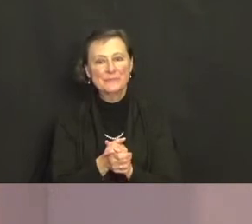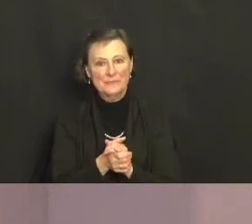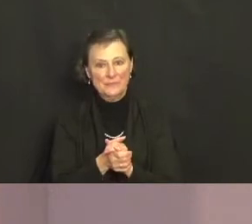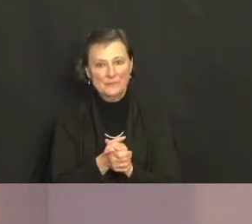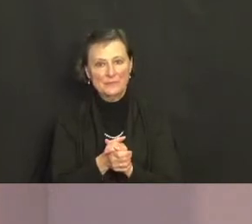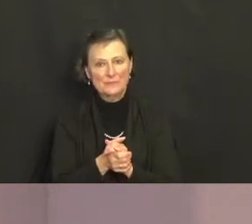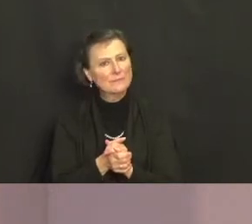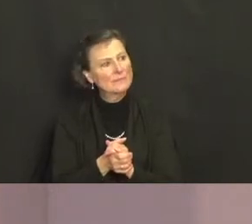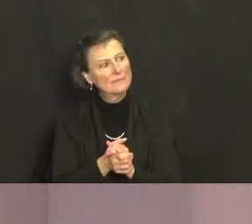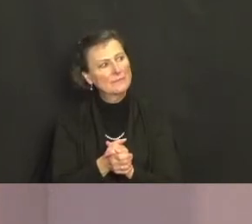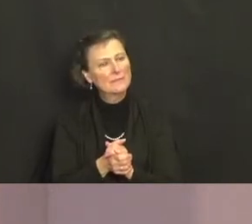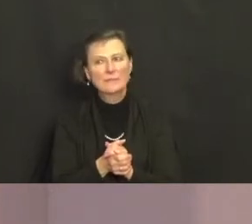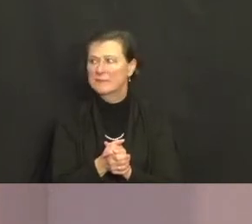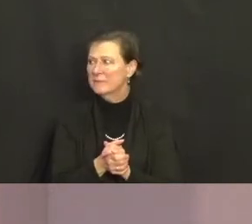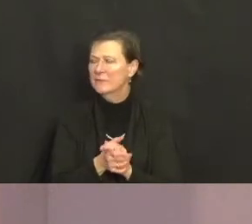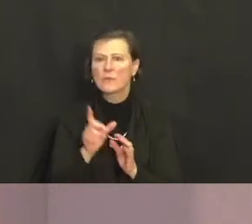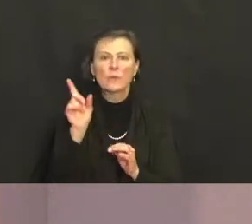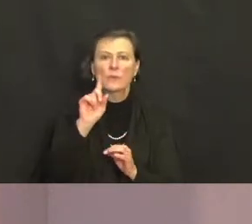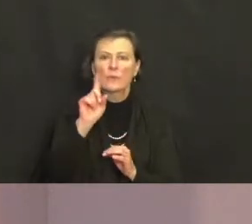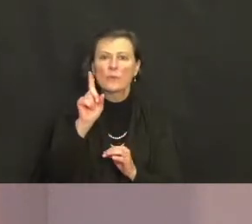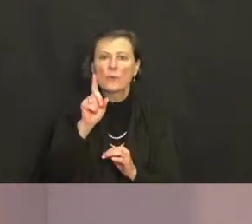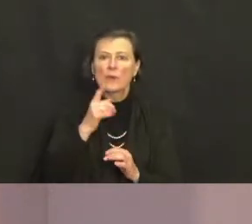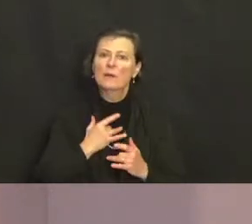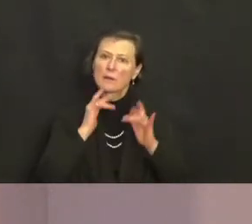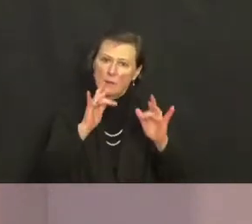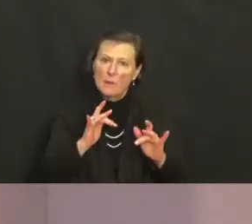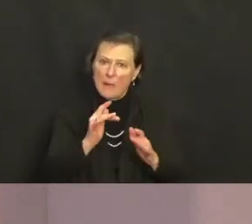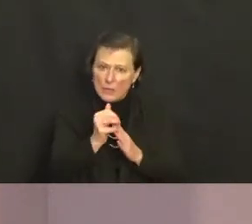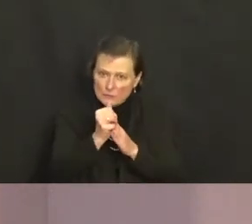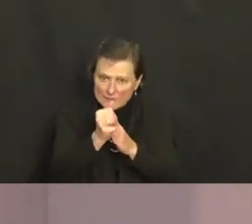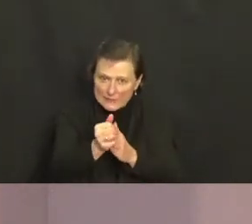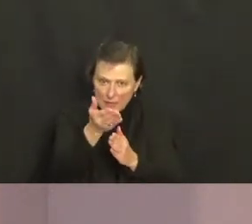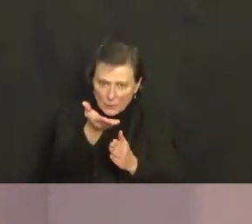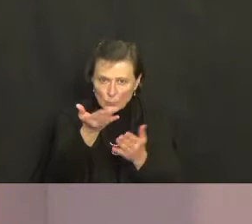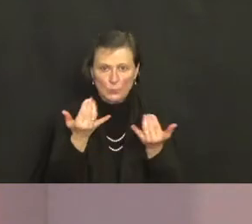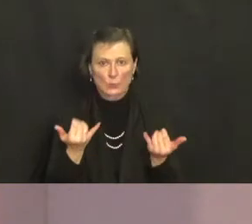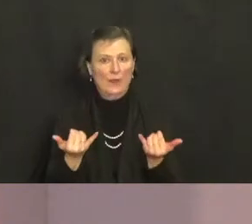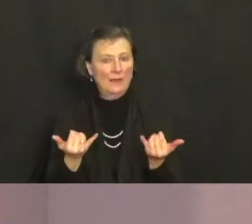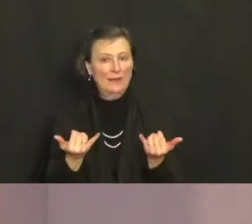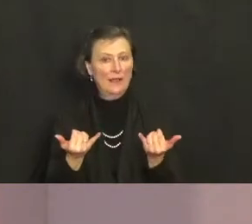Where is compassion guiding you now?